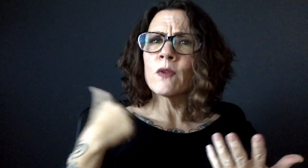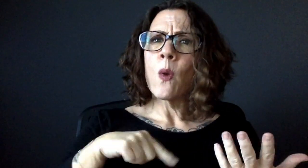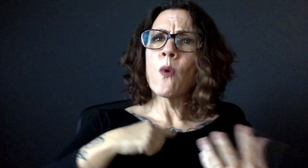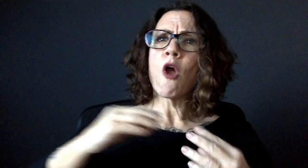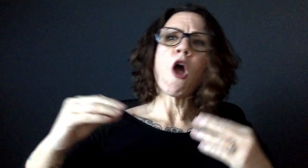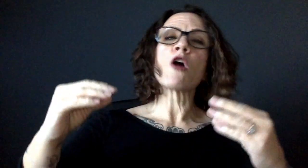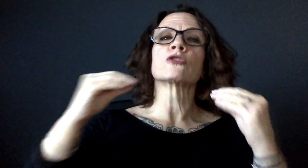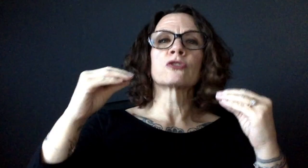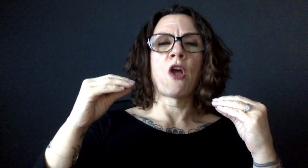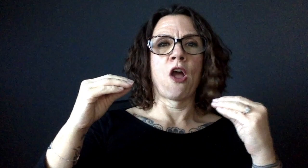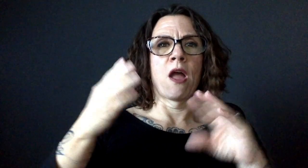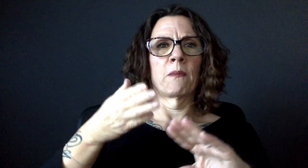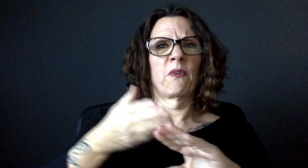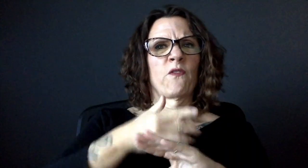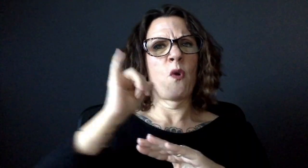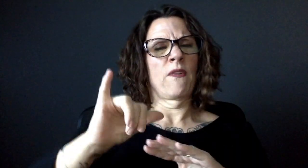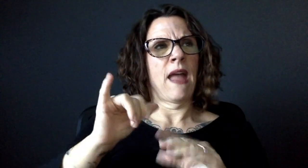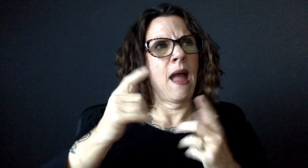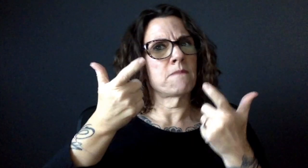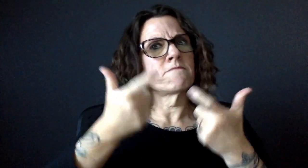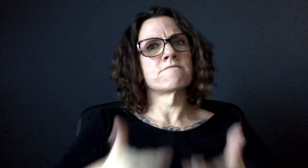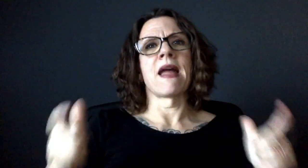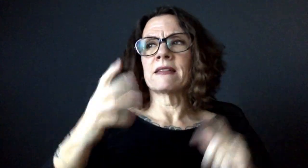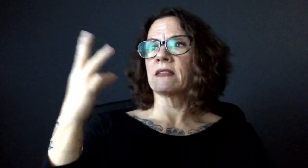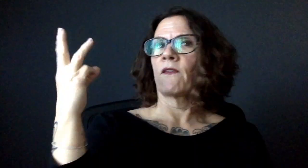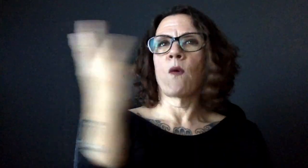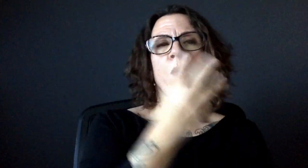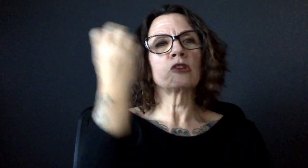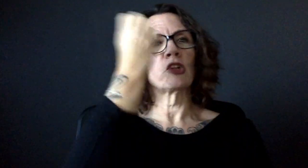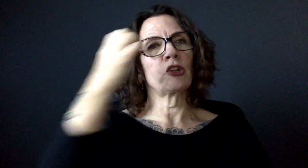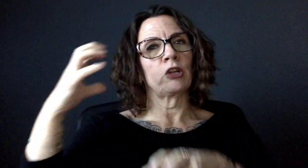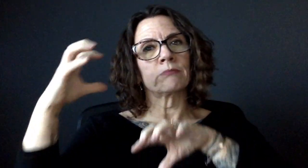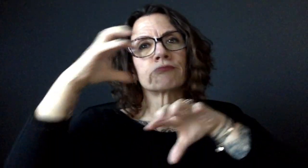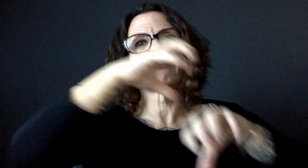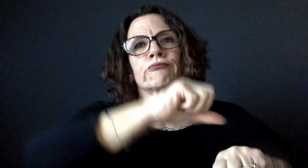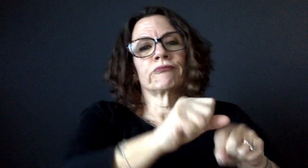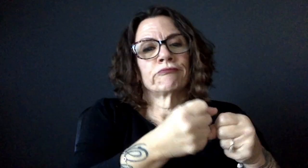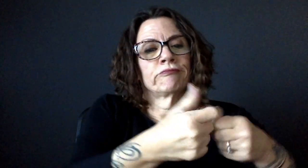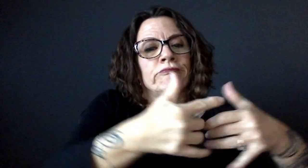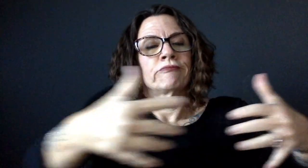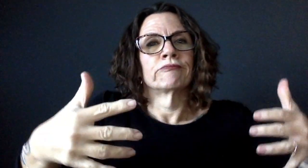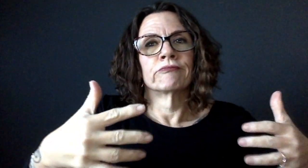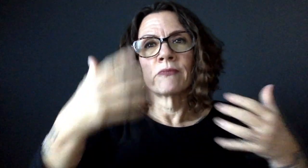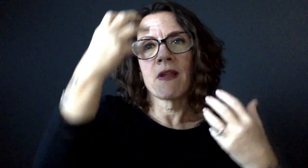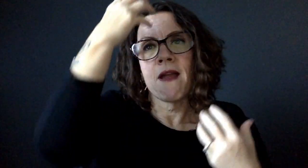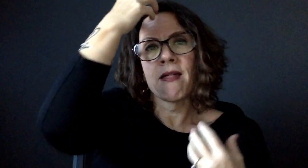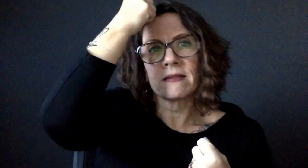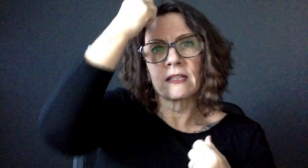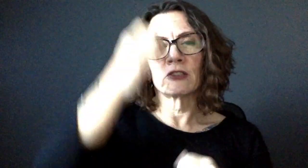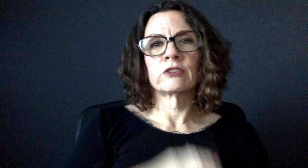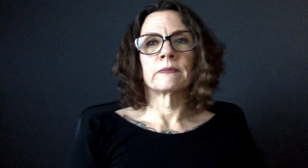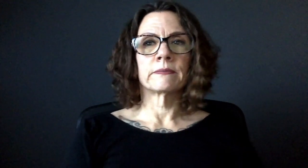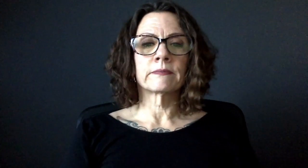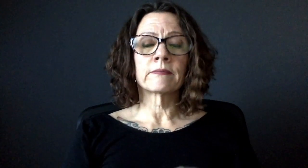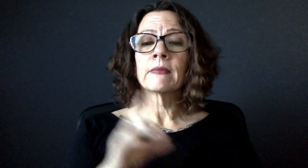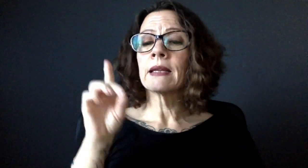as we were taught before the massive colonial project of Western European expansion.